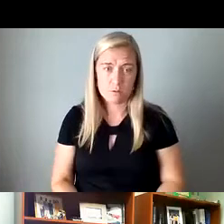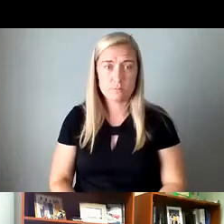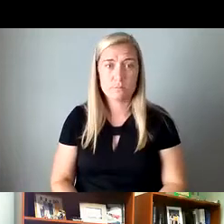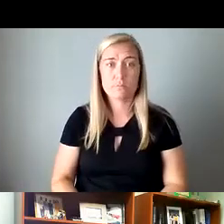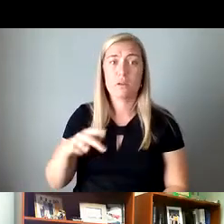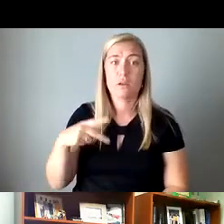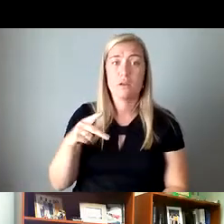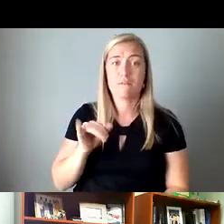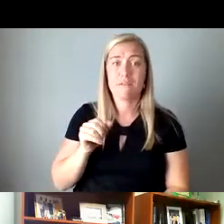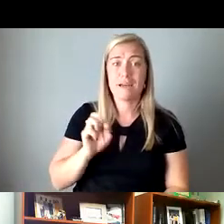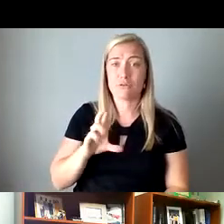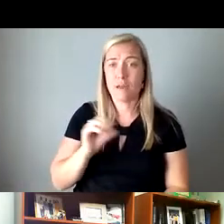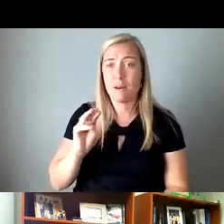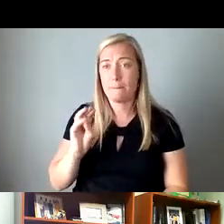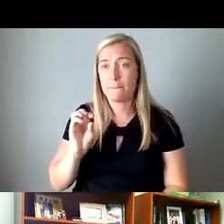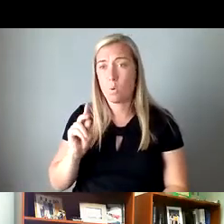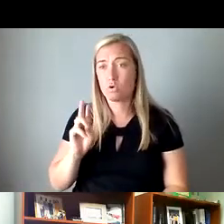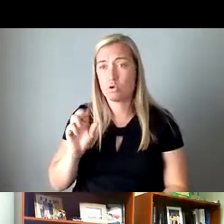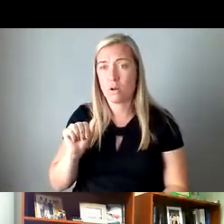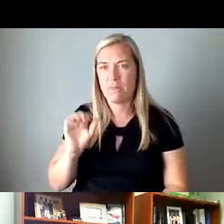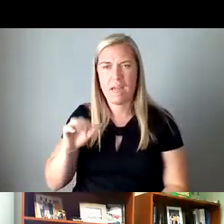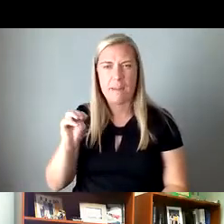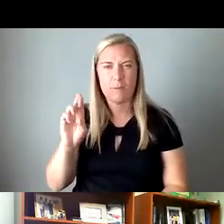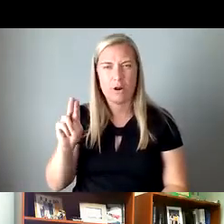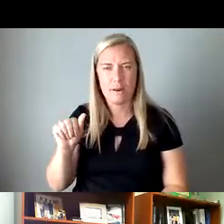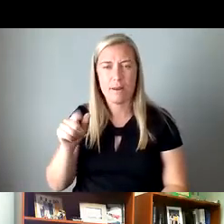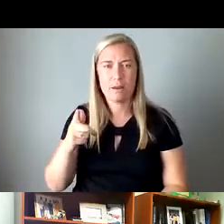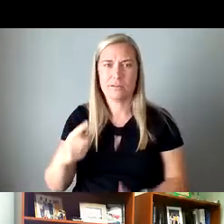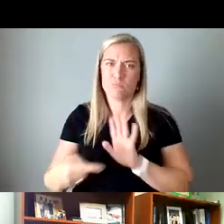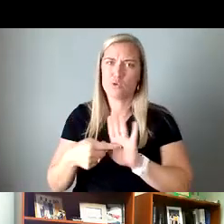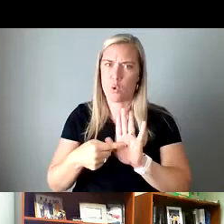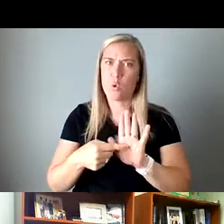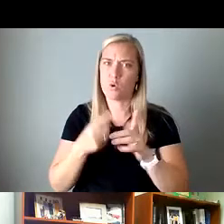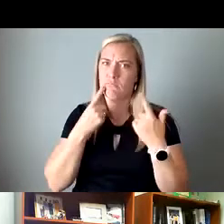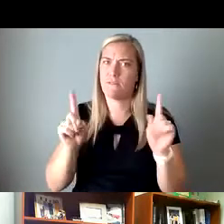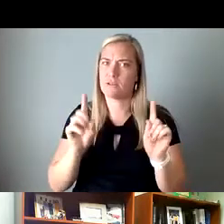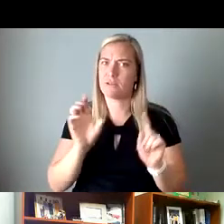MRNA vaccines showed an efficacy against all COVID infections of about 94 to 95%.